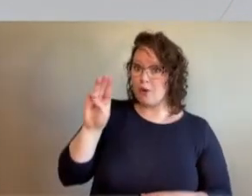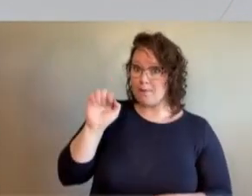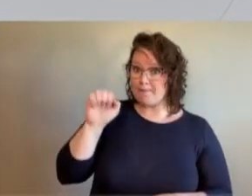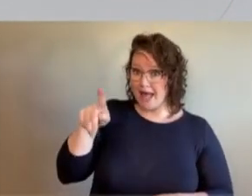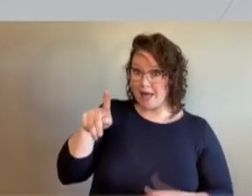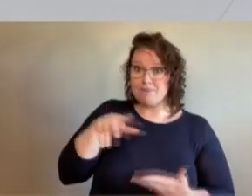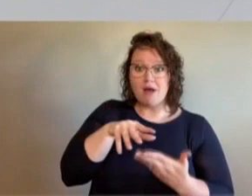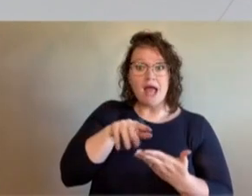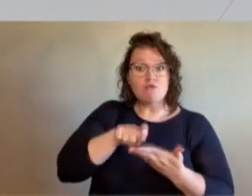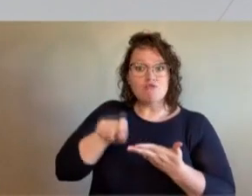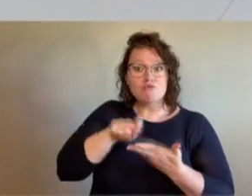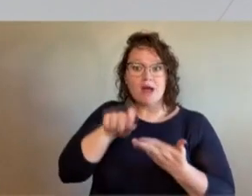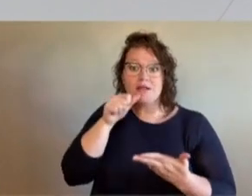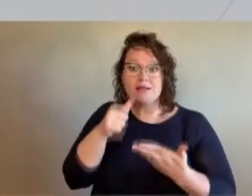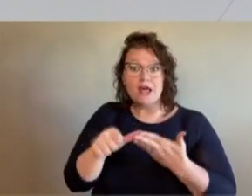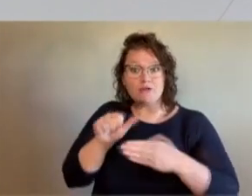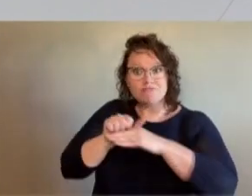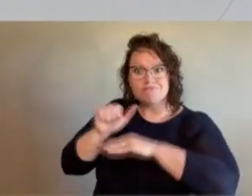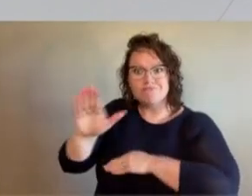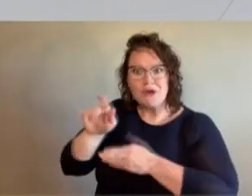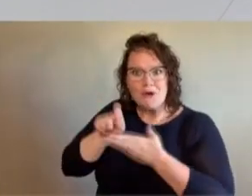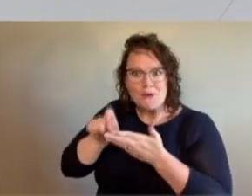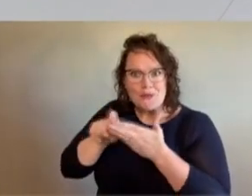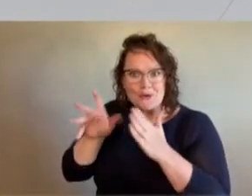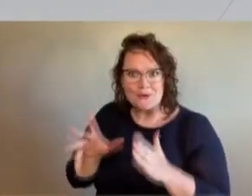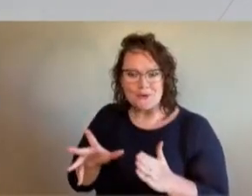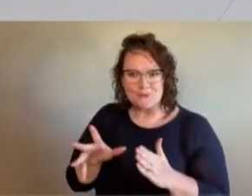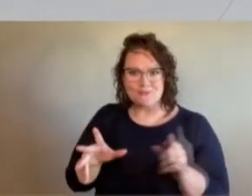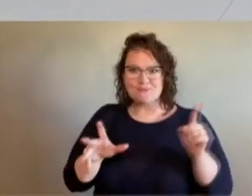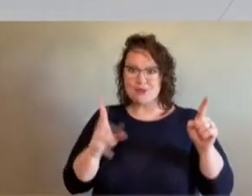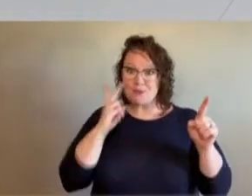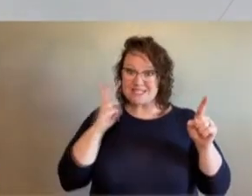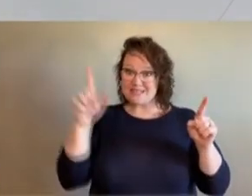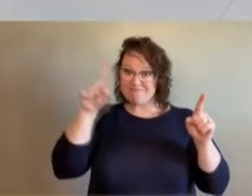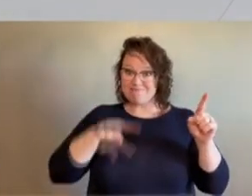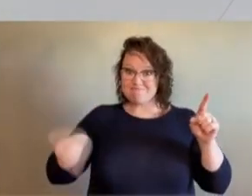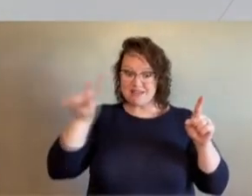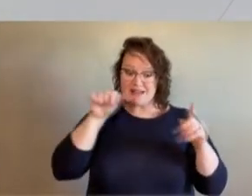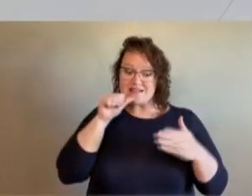important family is. And so, we were thinking about maybe we could do a circle map and write a letter to the